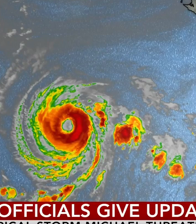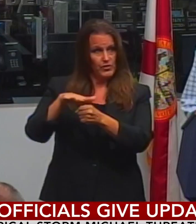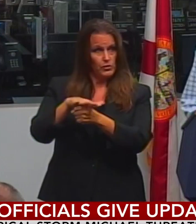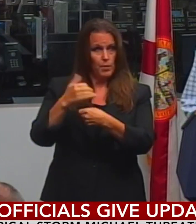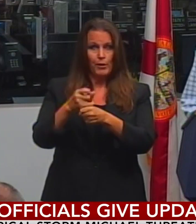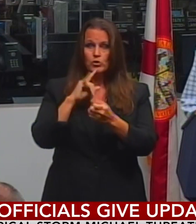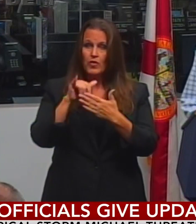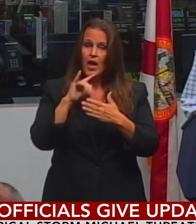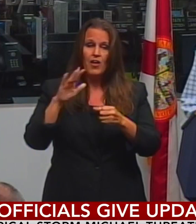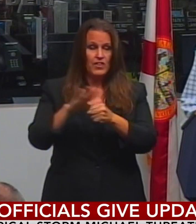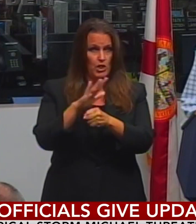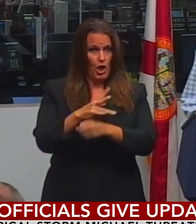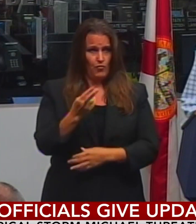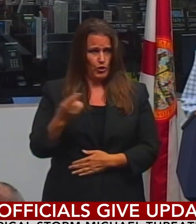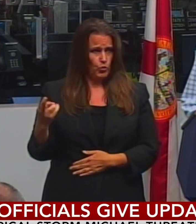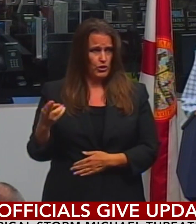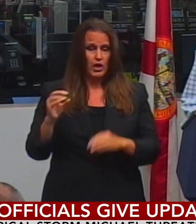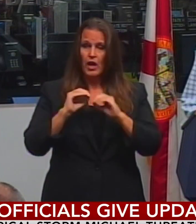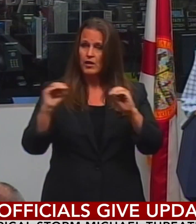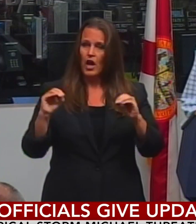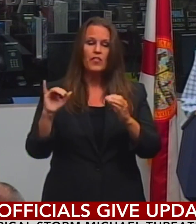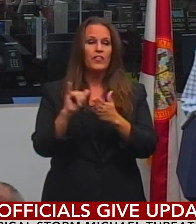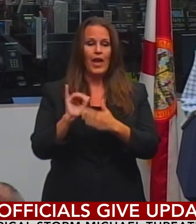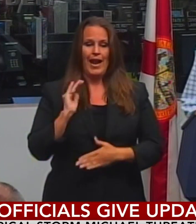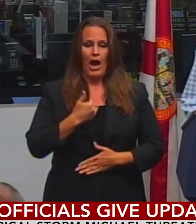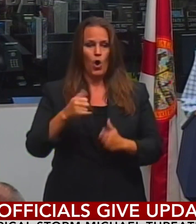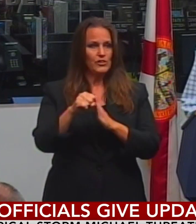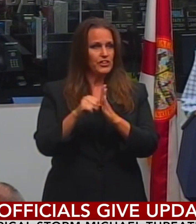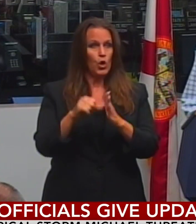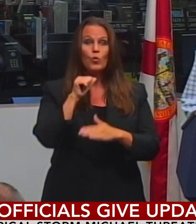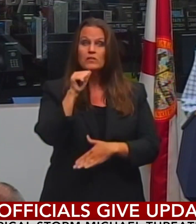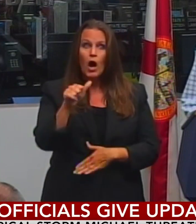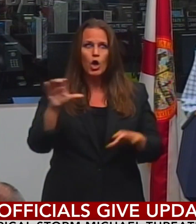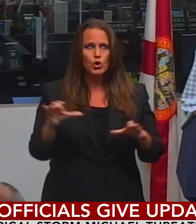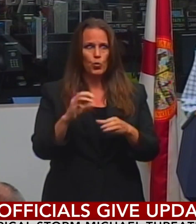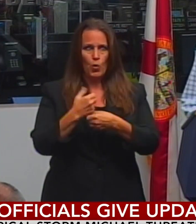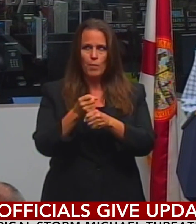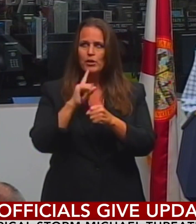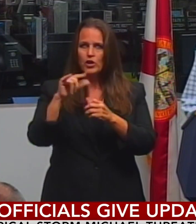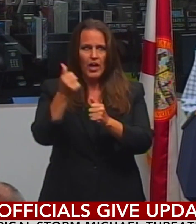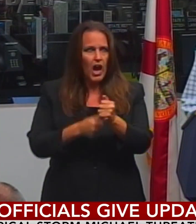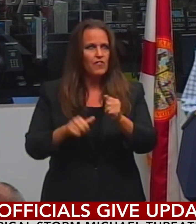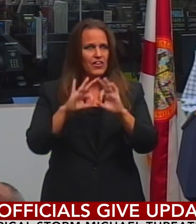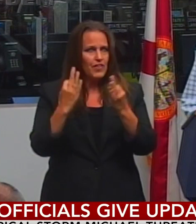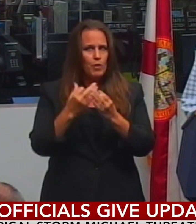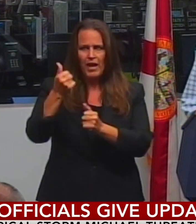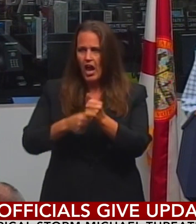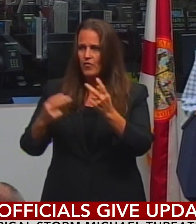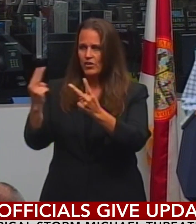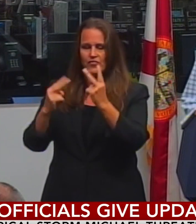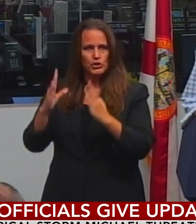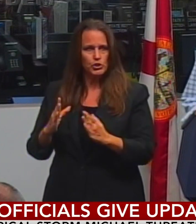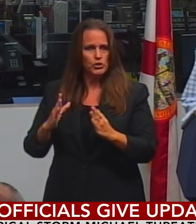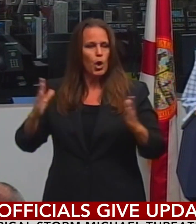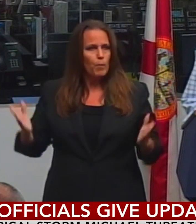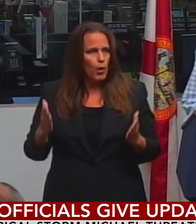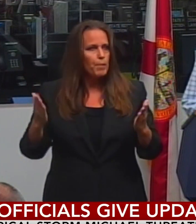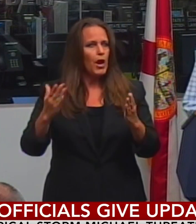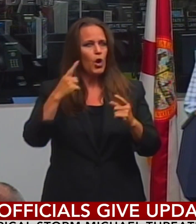ADMINISTRATION IS IN CONTACT WITH HEALTH CARE FACILITIES TO ENSURE THEY HAVE THE RESOURCES THEY NEED. THERE IS NOTHING OUR STATE WILL